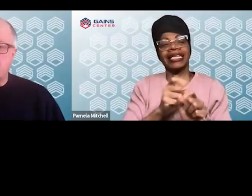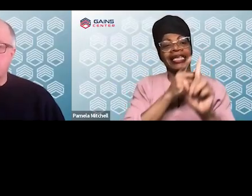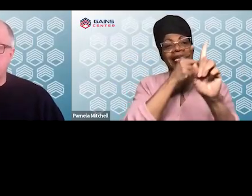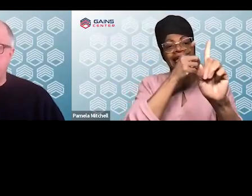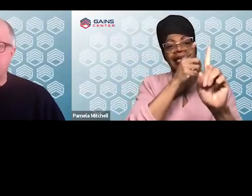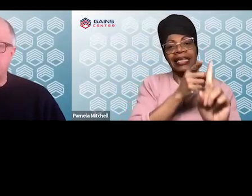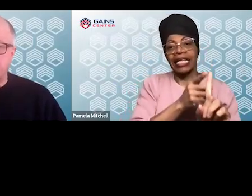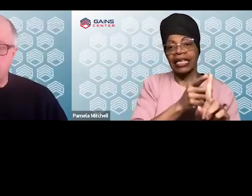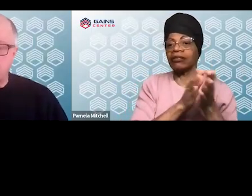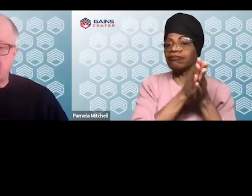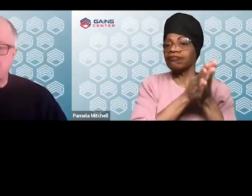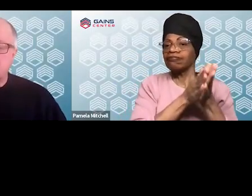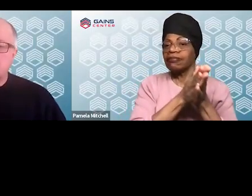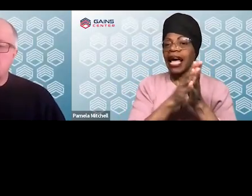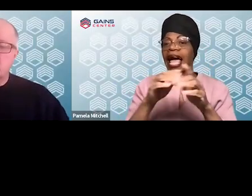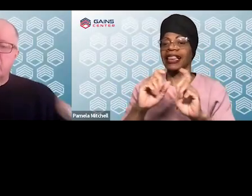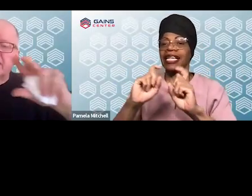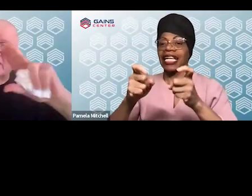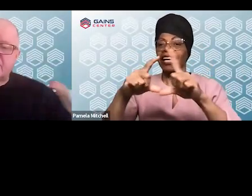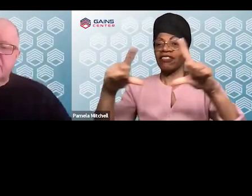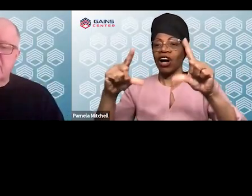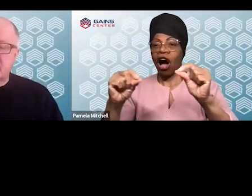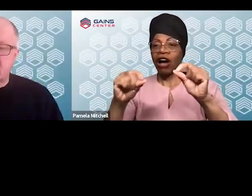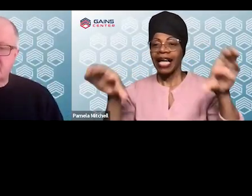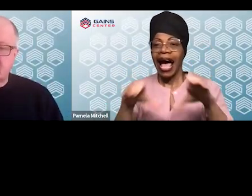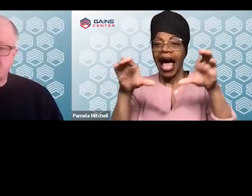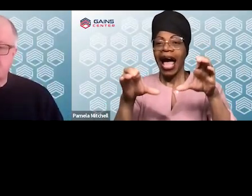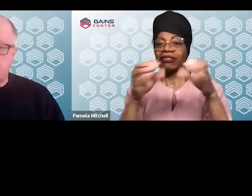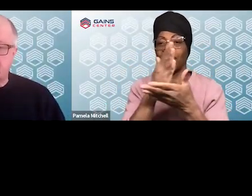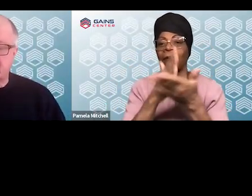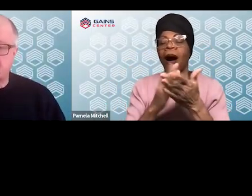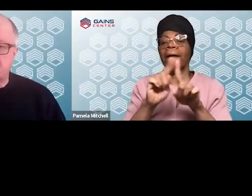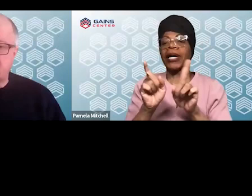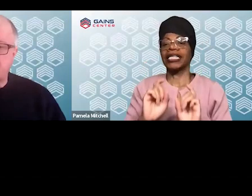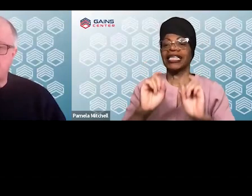are the active ingredient, but it's given in a context of positivity,